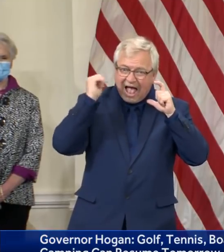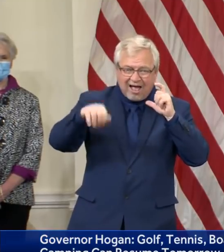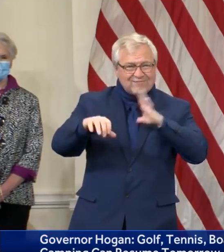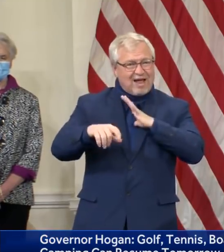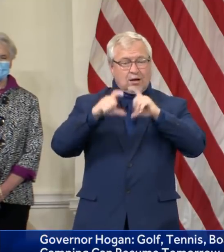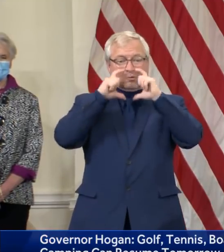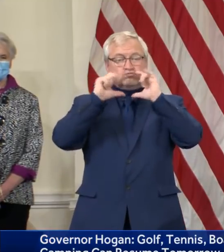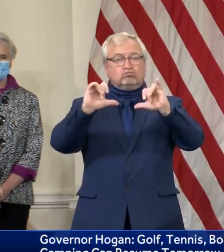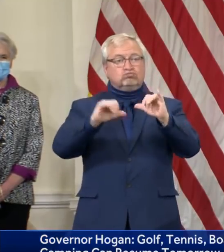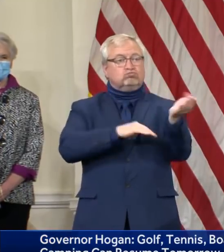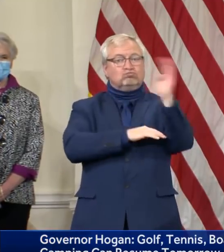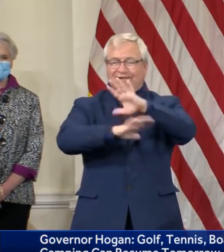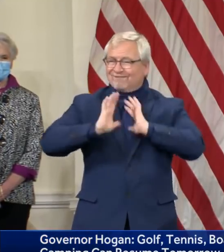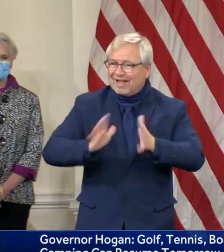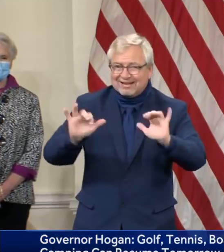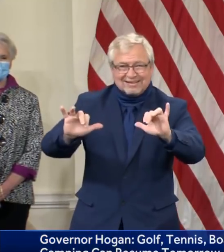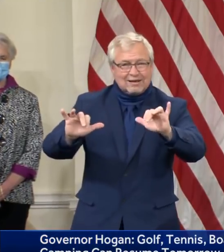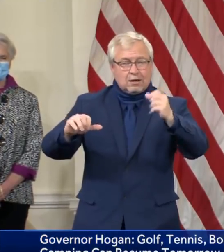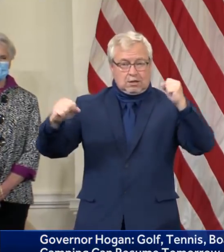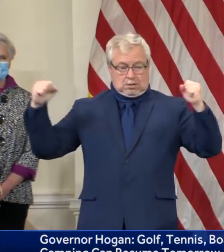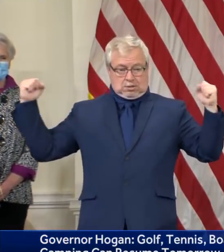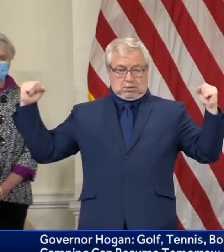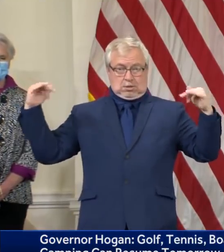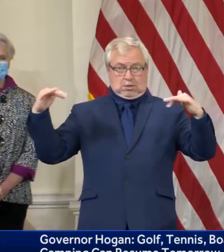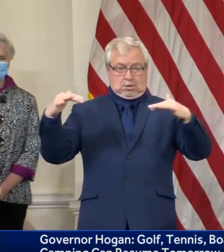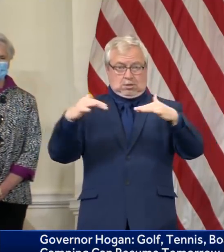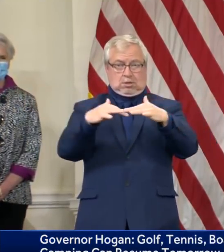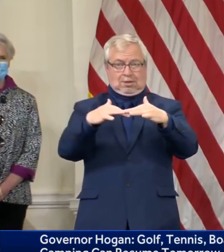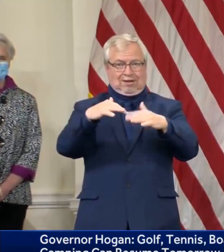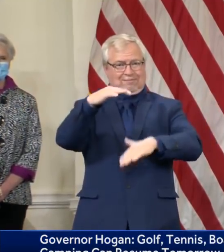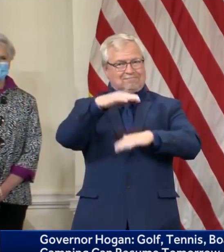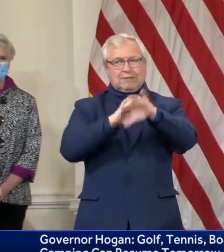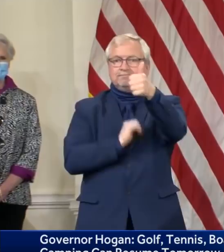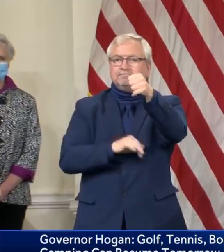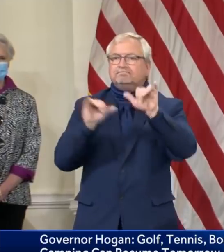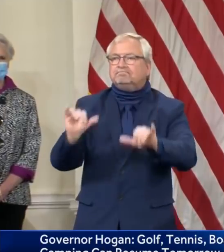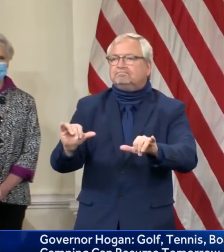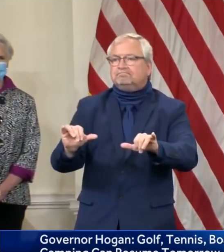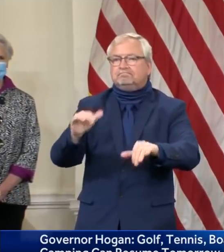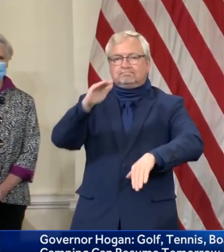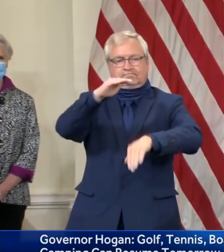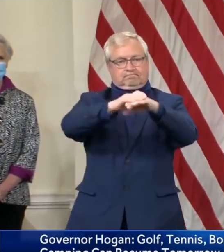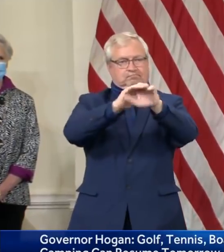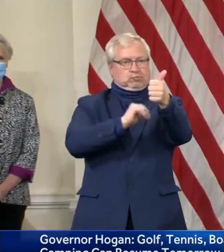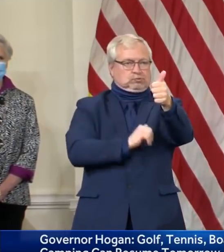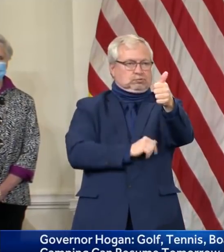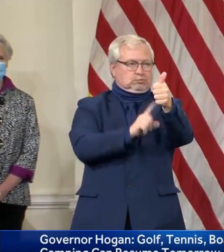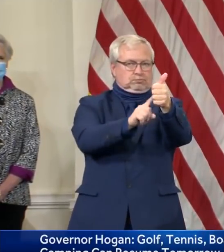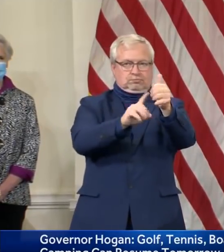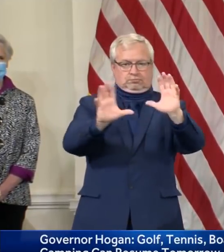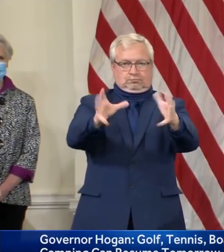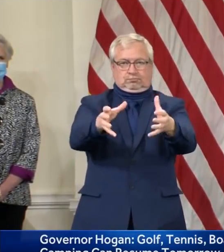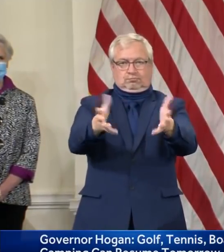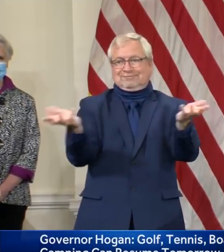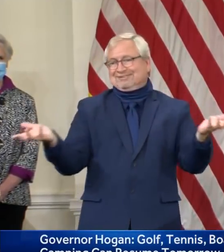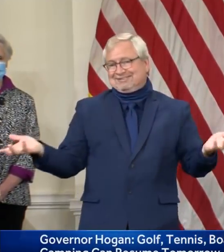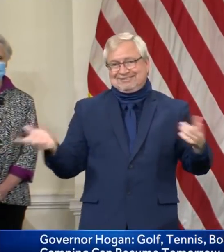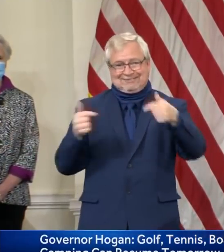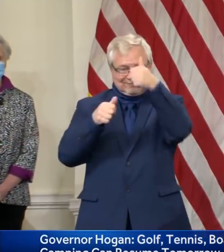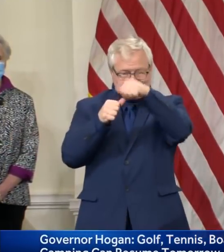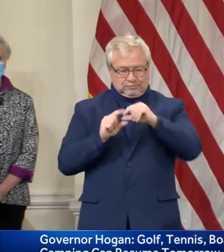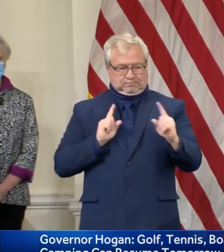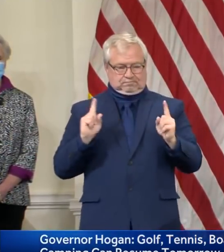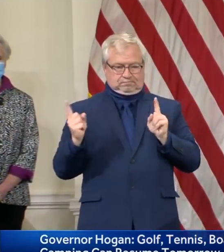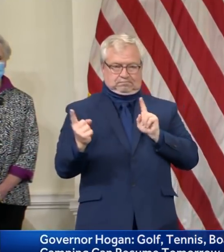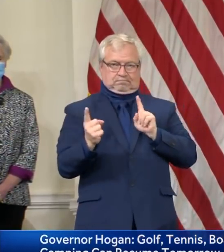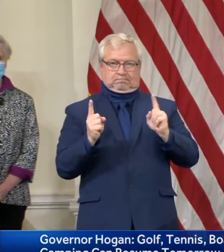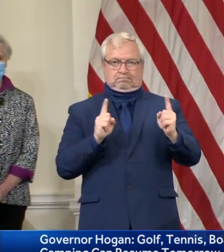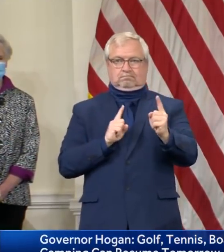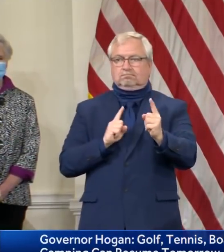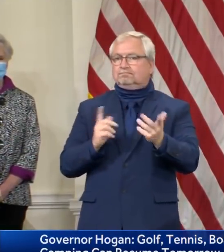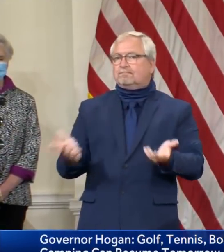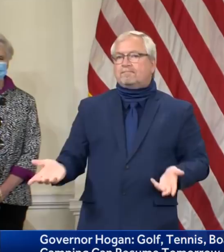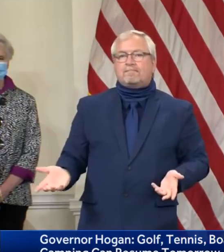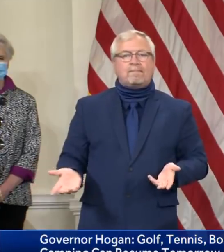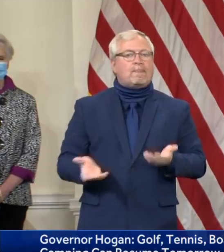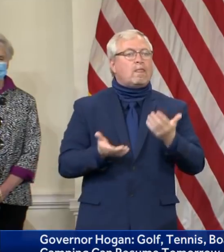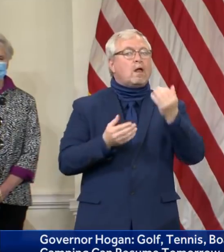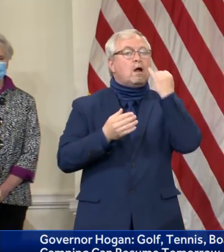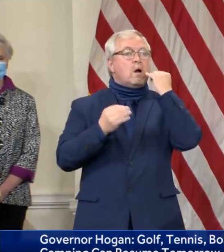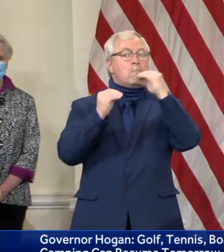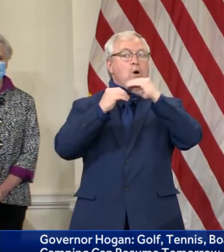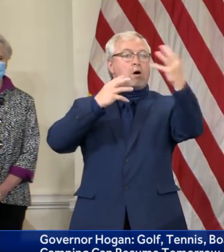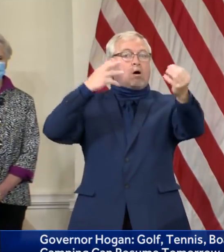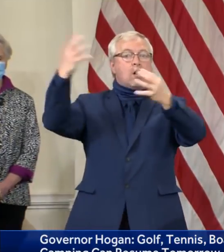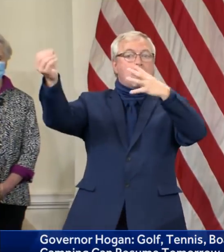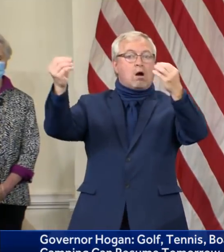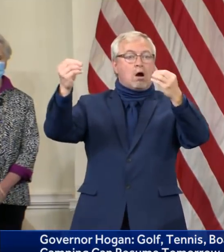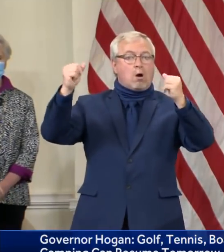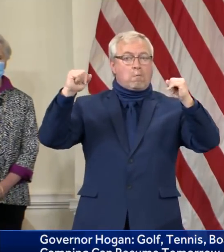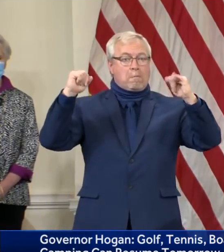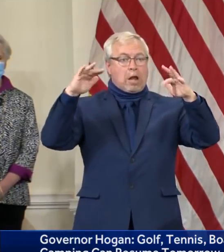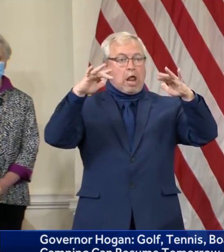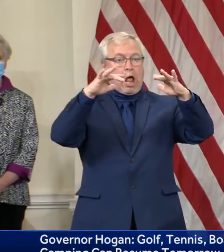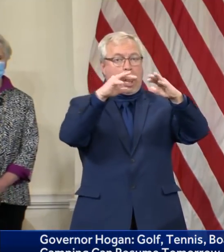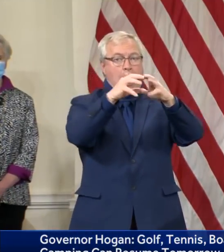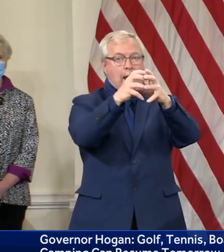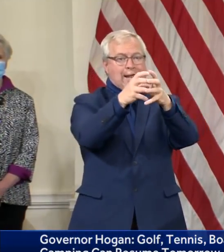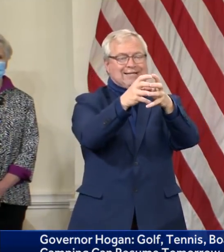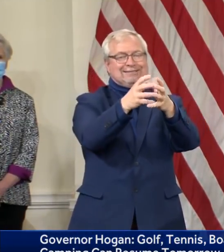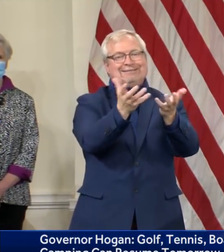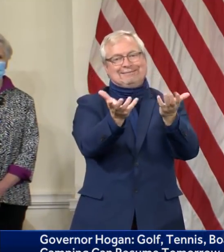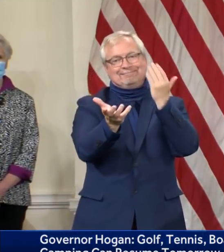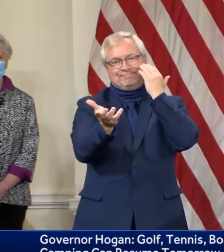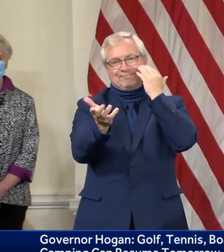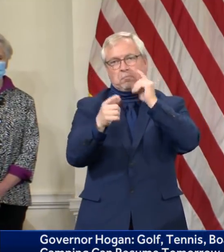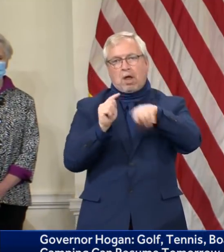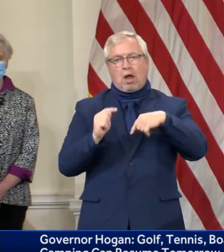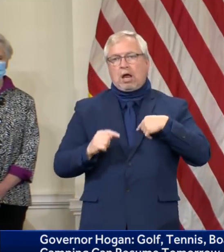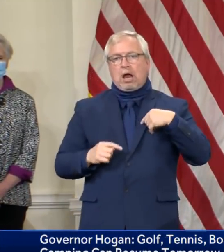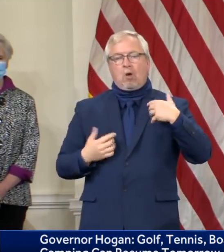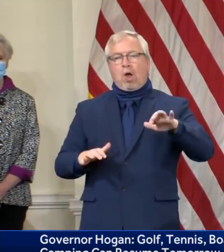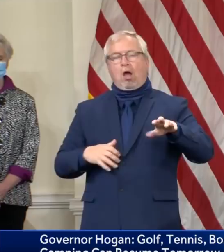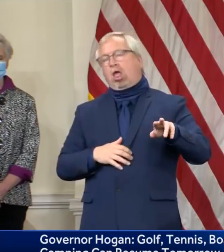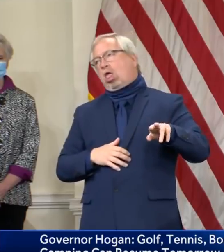WE ARE STILL ENCOURAGING PEOPLE TO, WHENEVER POSSIBLE, WHERE MASKS, AVOID CROWDS OF MORE THAN 10 PEOPLE CONGREGATING TOGETHER, STAYING SIX PEOPLE -- SIX FEET APART.